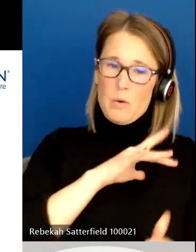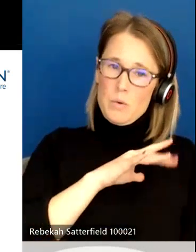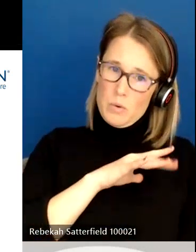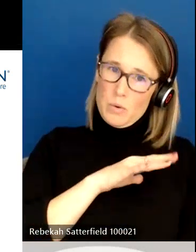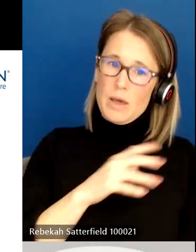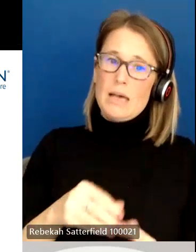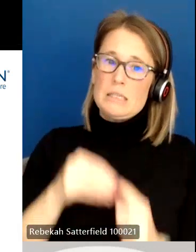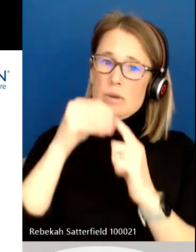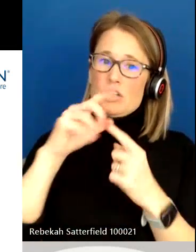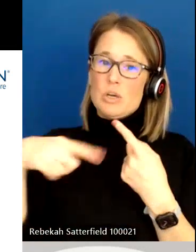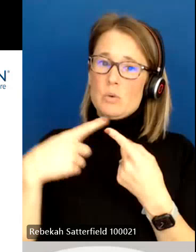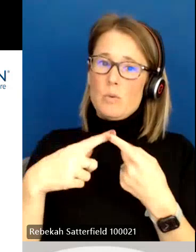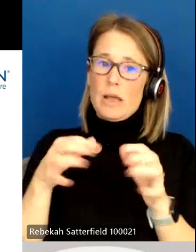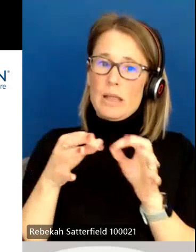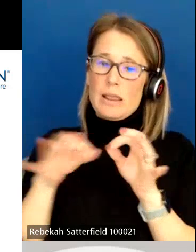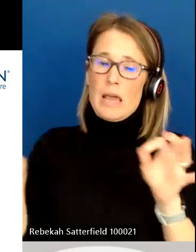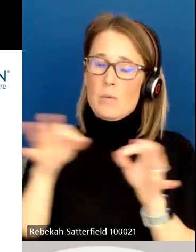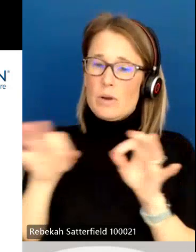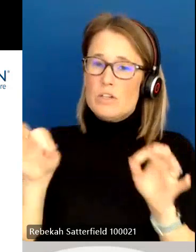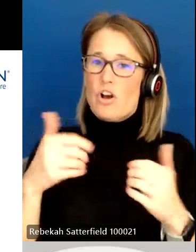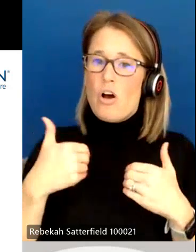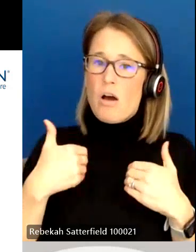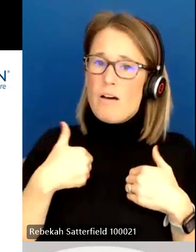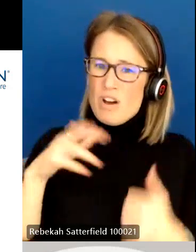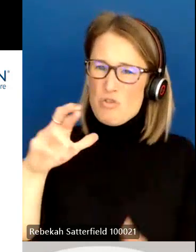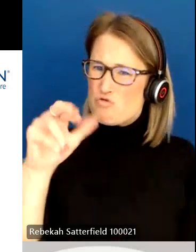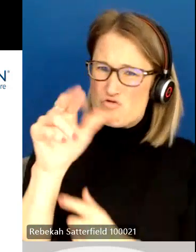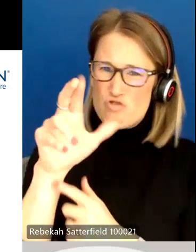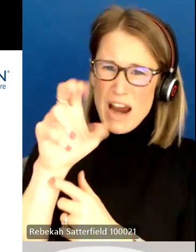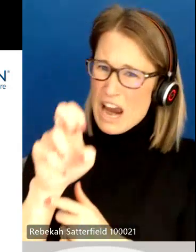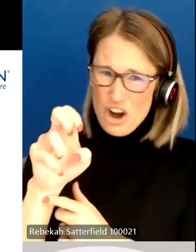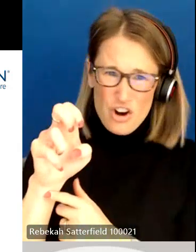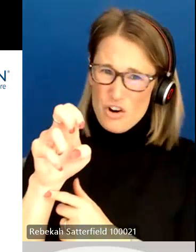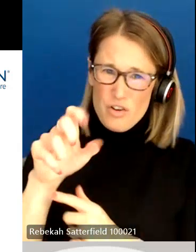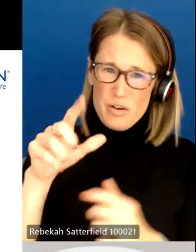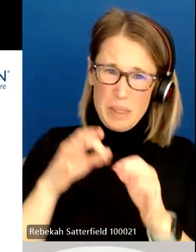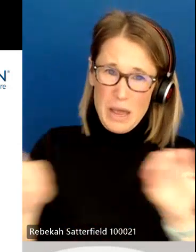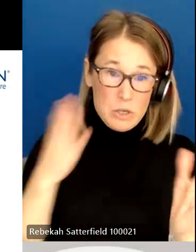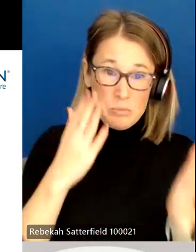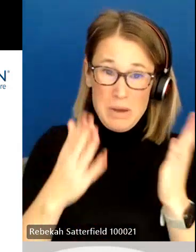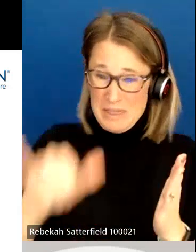R languages of rare diffusion sometimes you just can't get what you need in the moment and at least